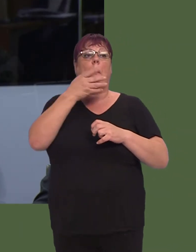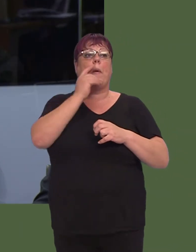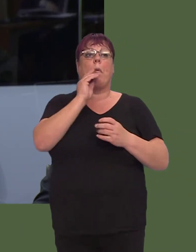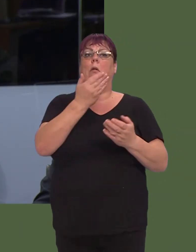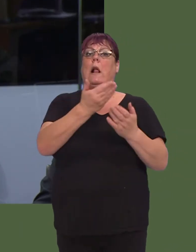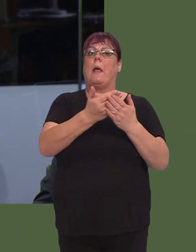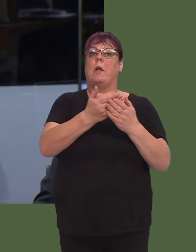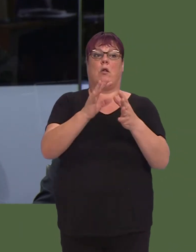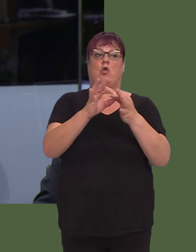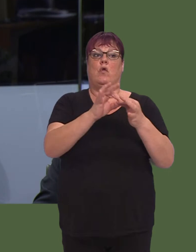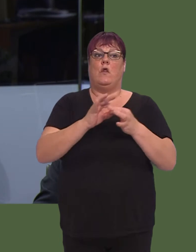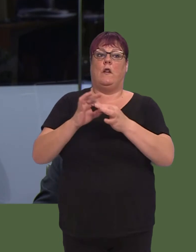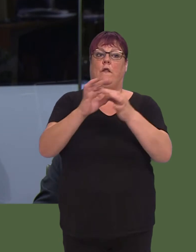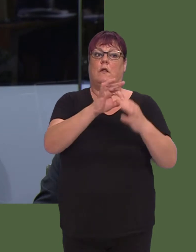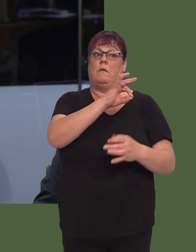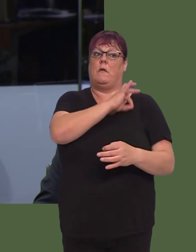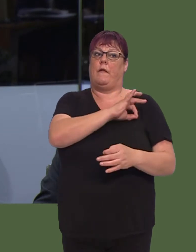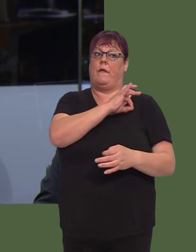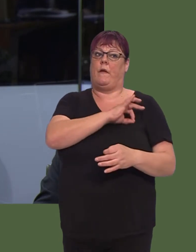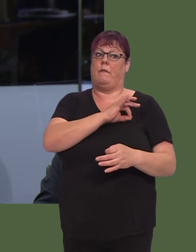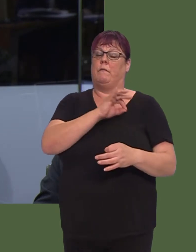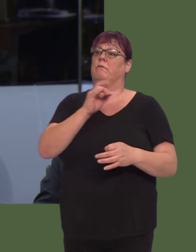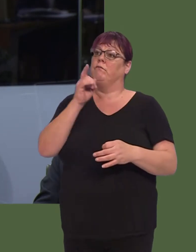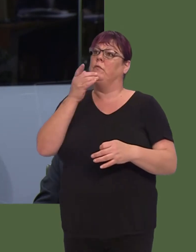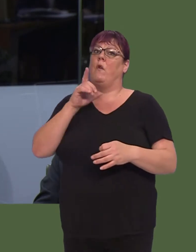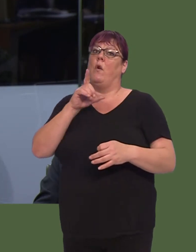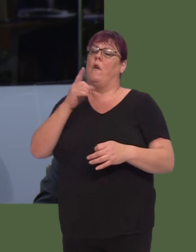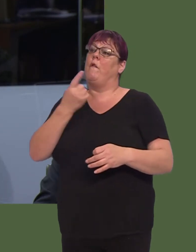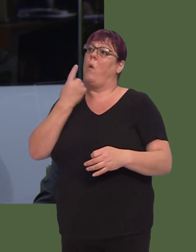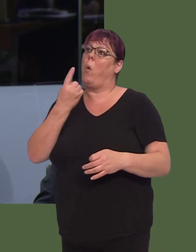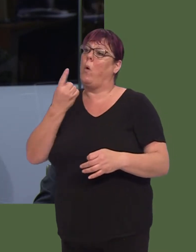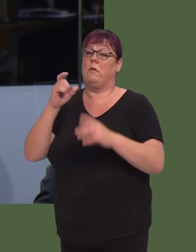of universal credit claimants on behalf of the Department for Work and Pensions.